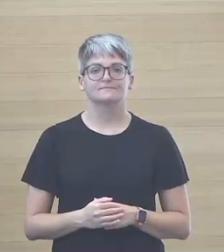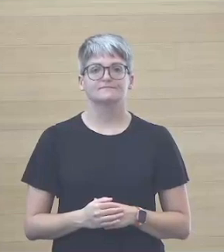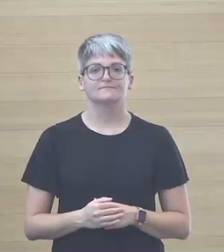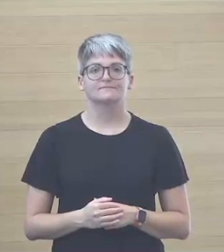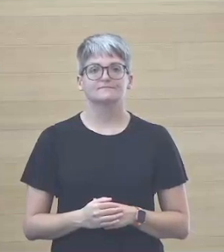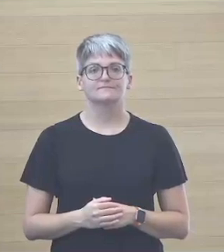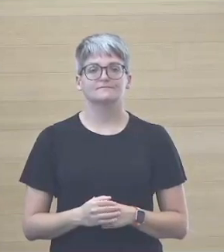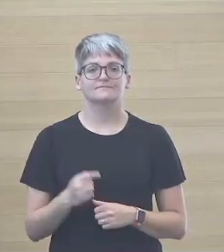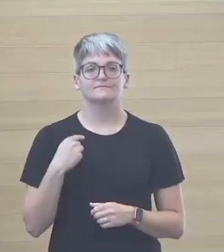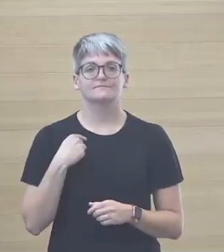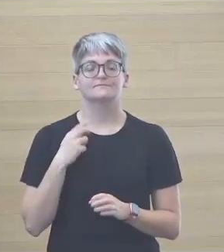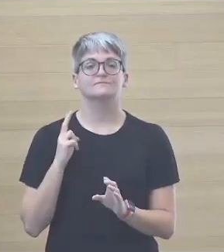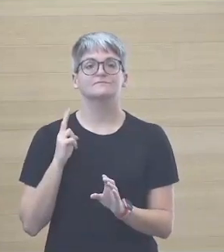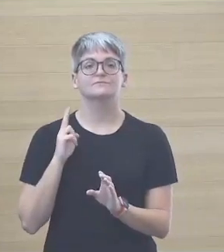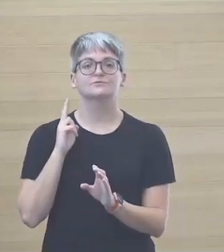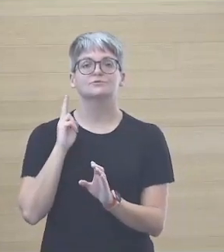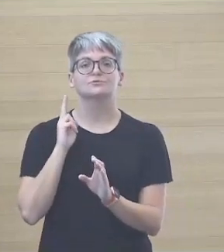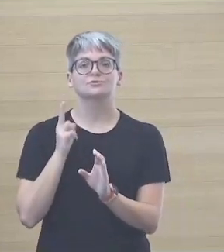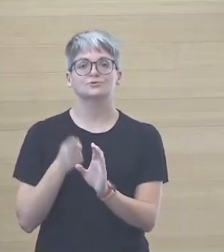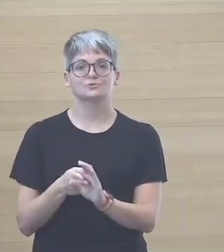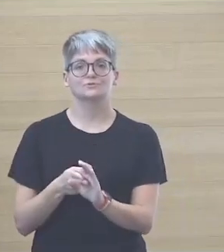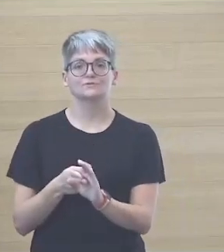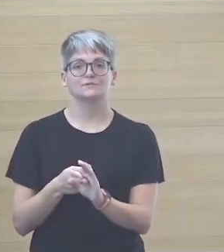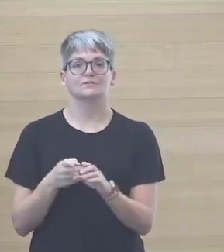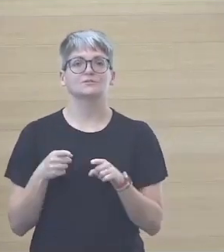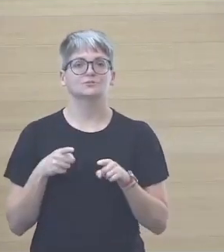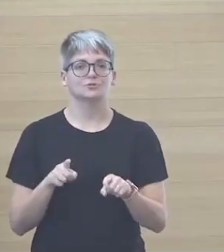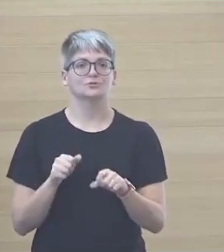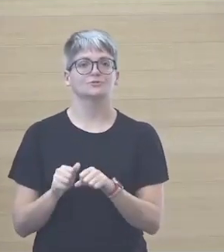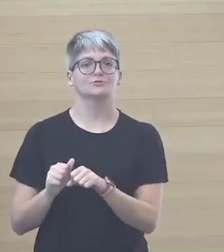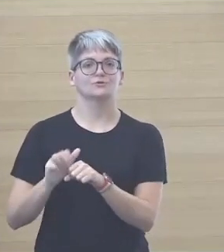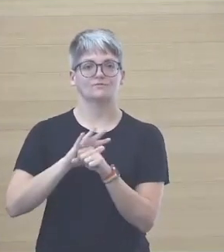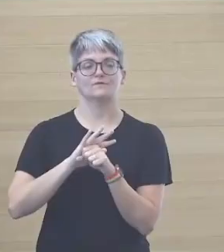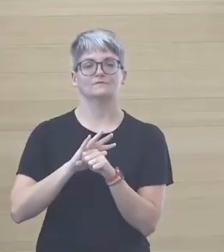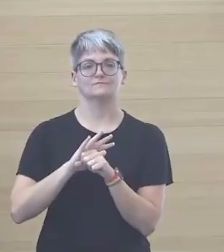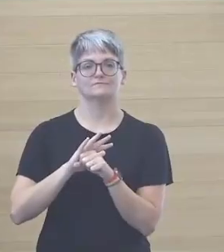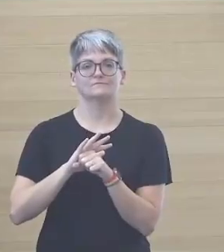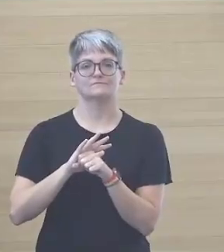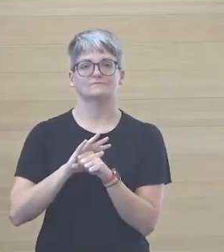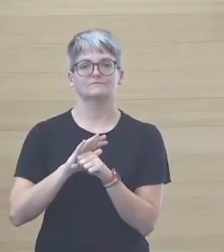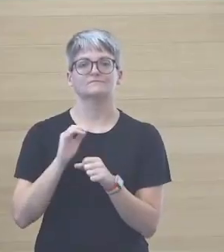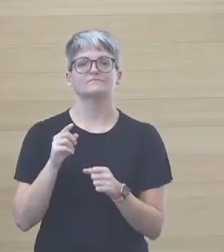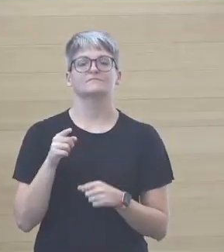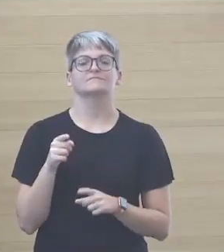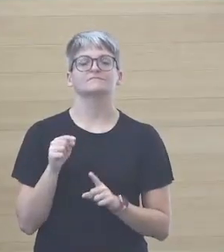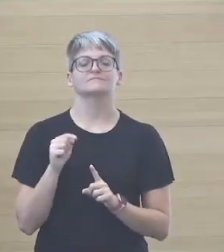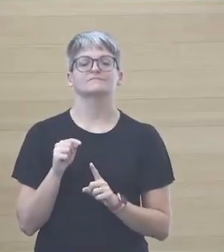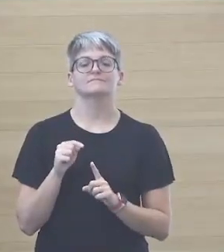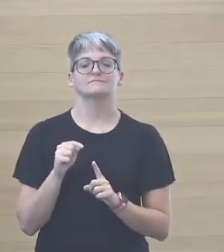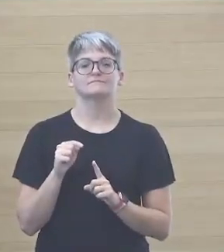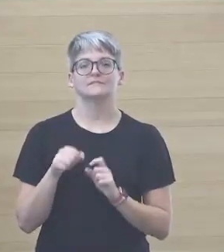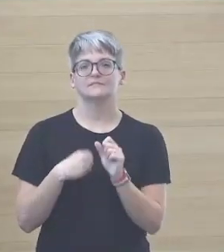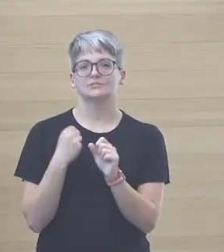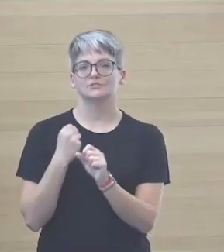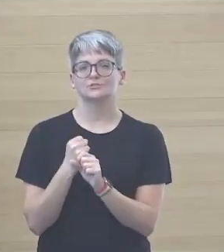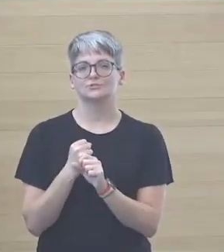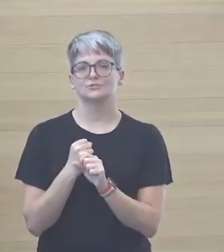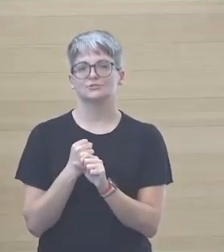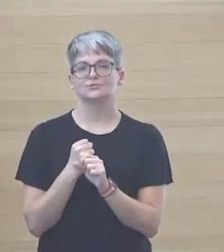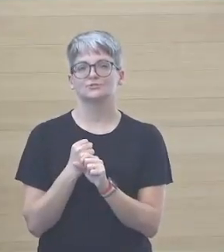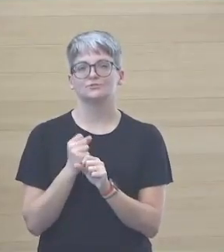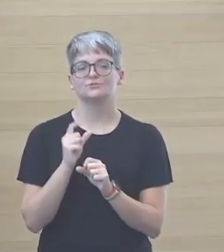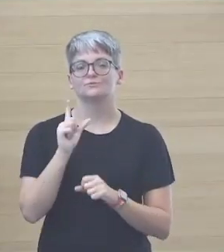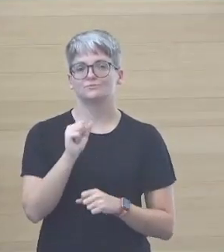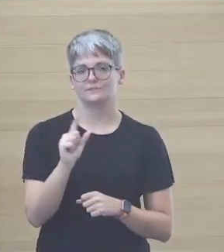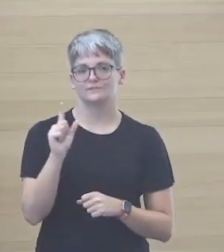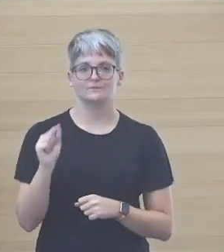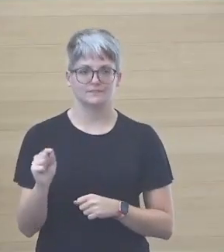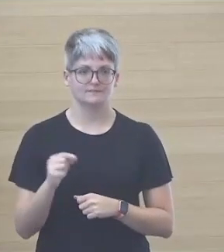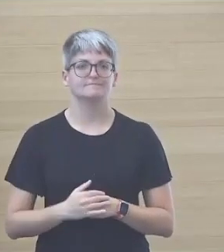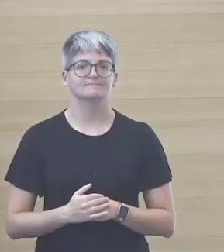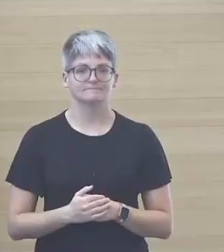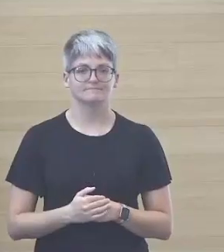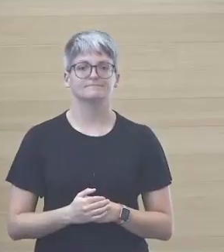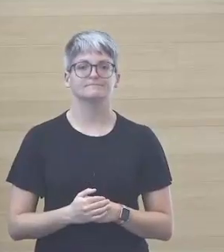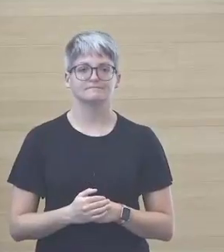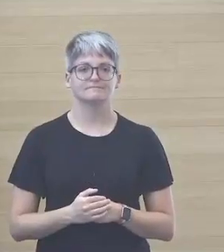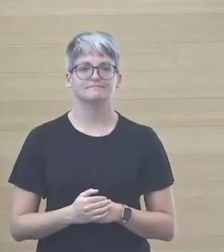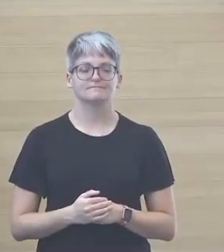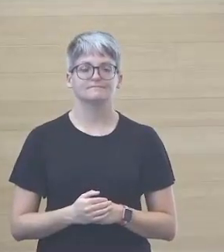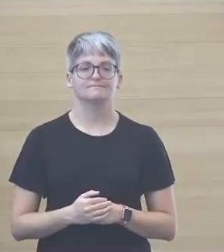during COVID which was 2020, which I